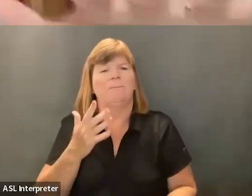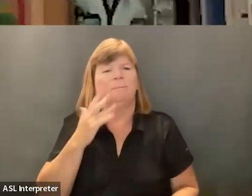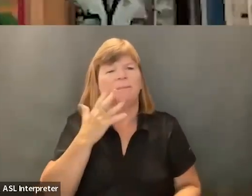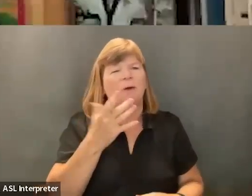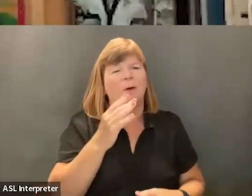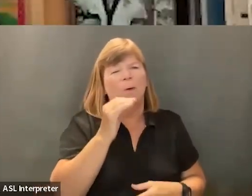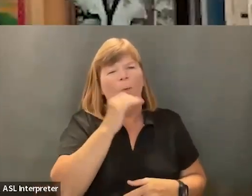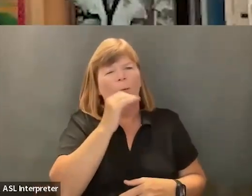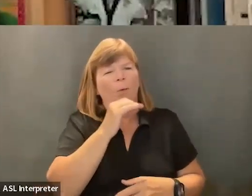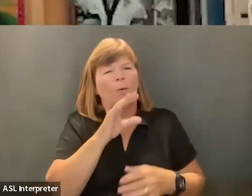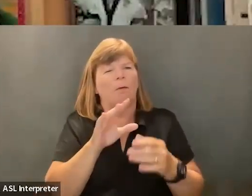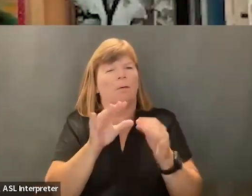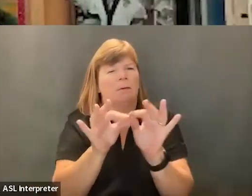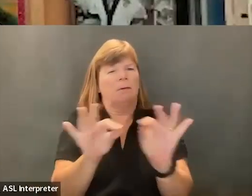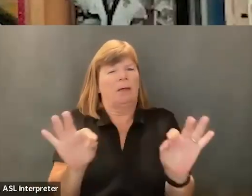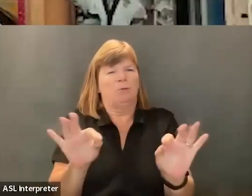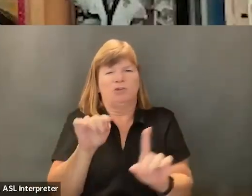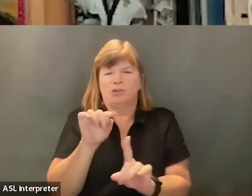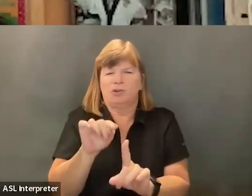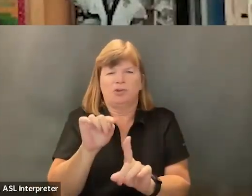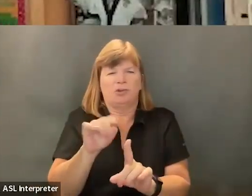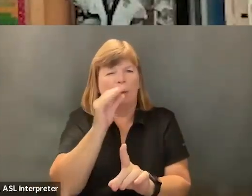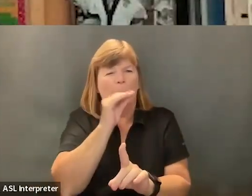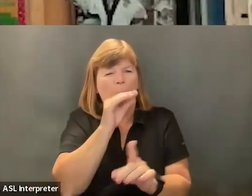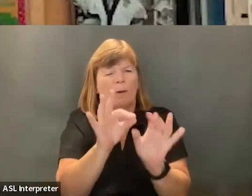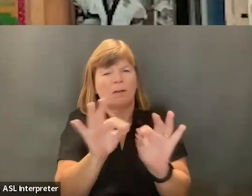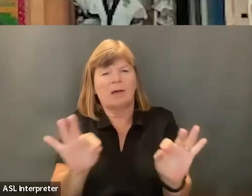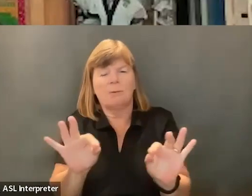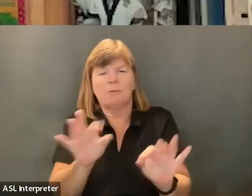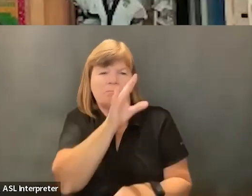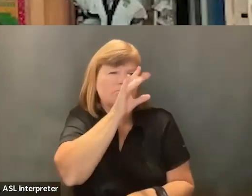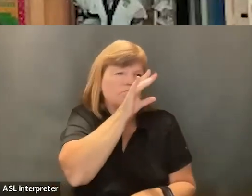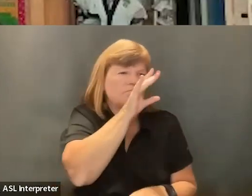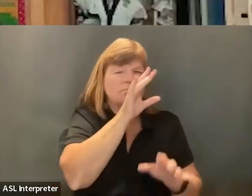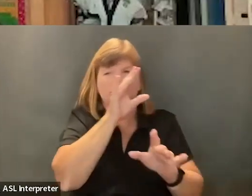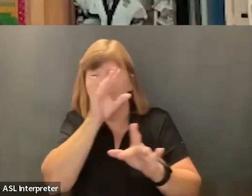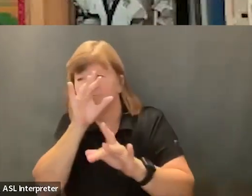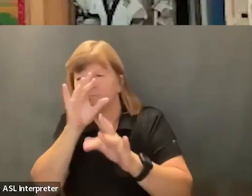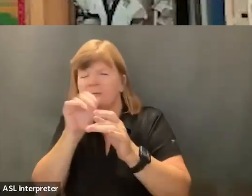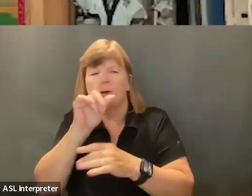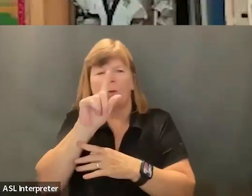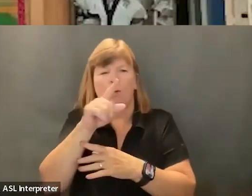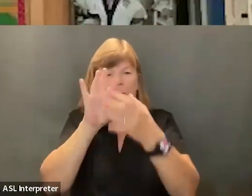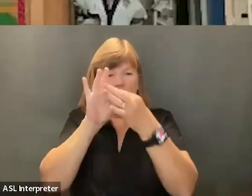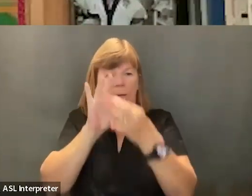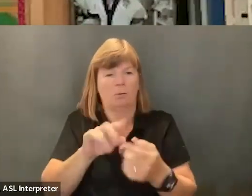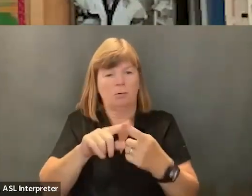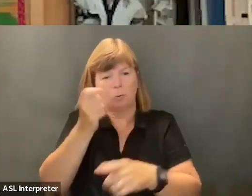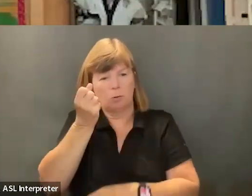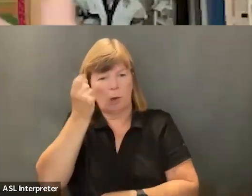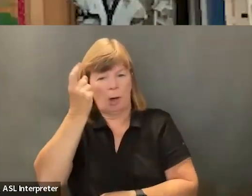everything um because oral language connects not only to the comprehension pieces but also to the